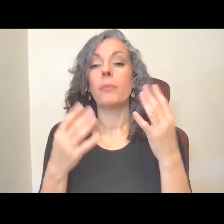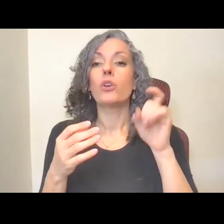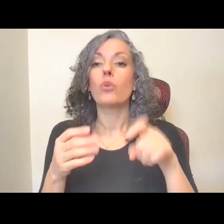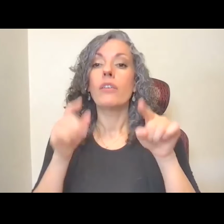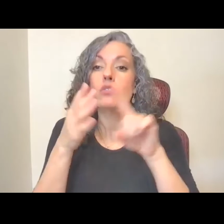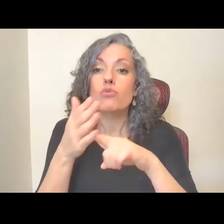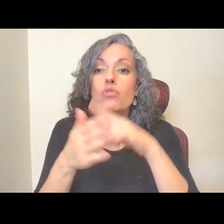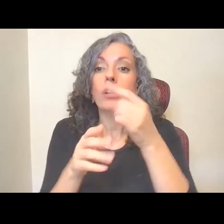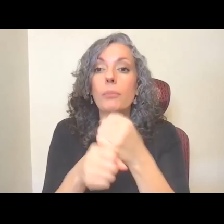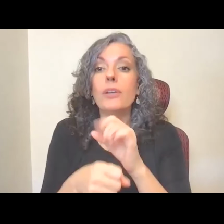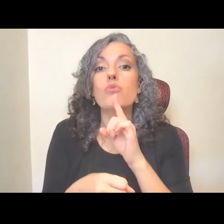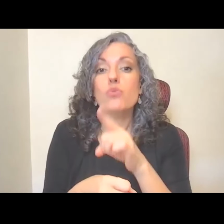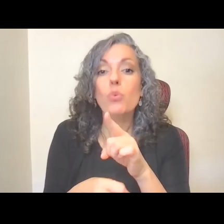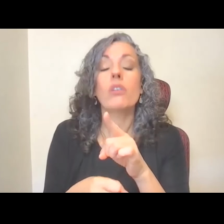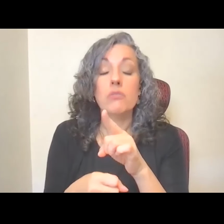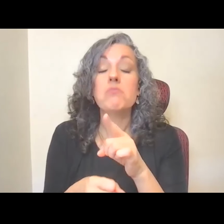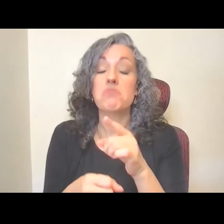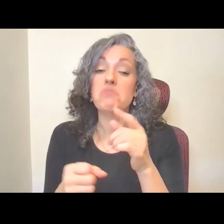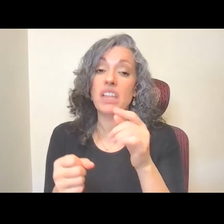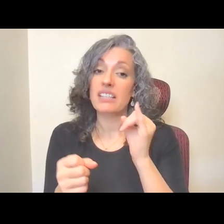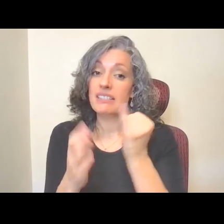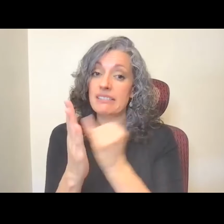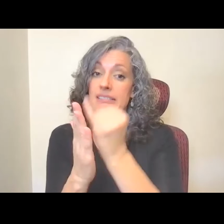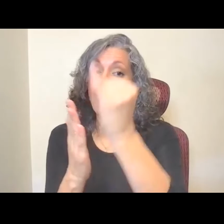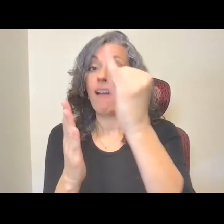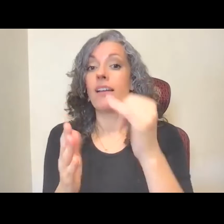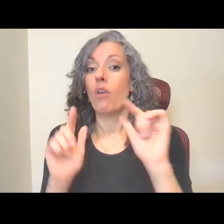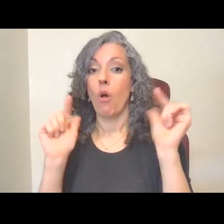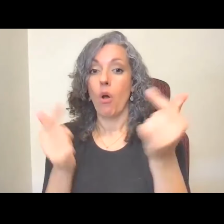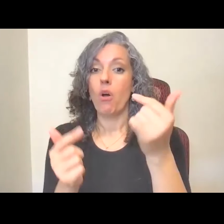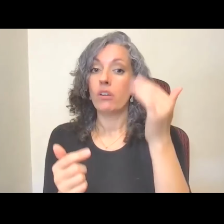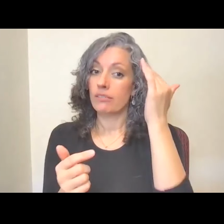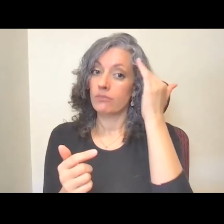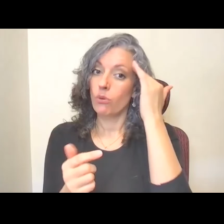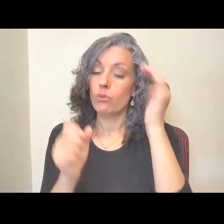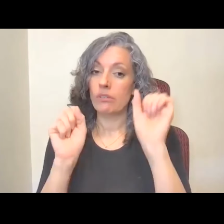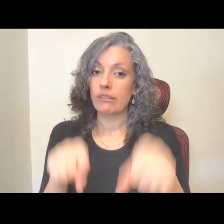useful tool for designers and everyone in the team to know if they can use the two colors together.